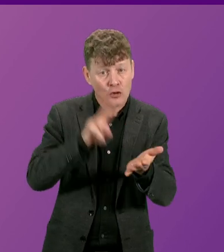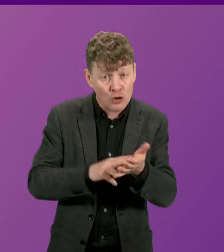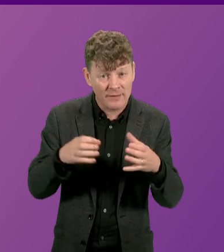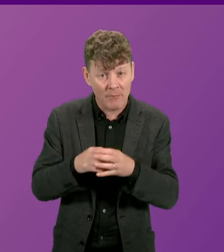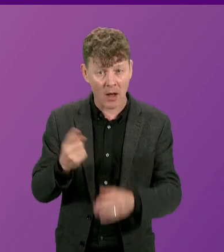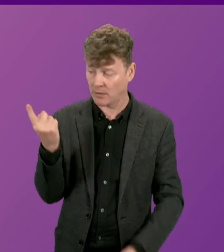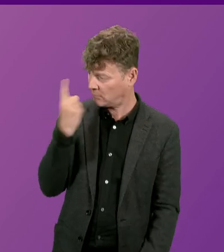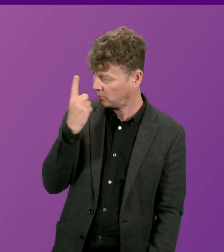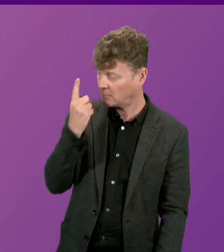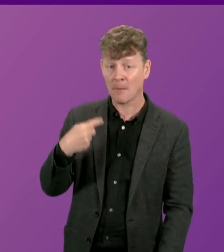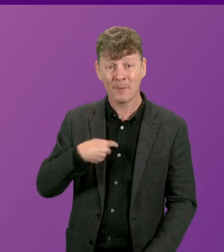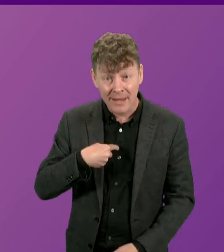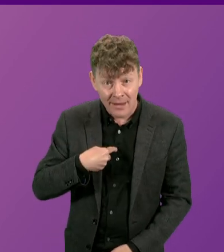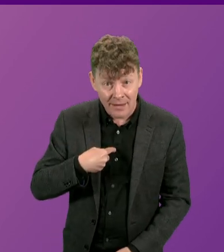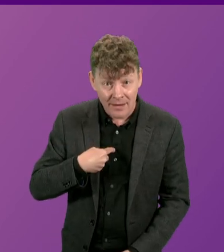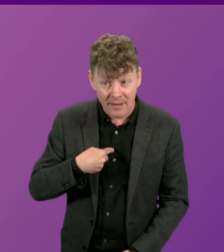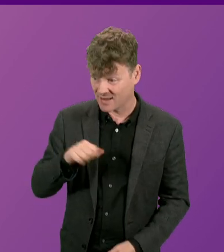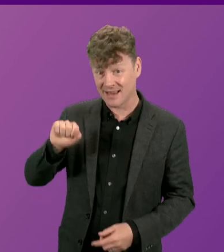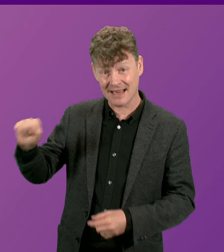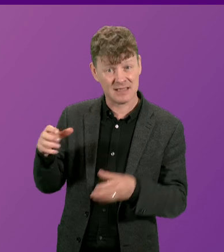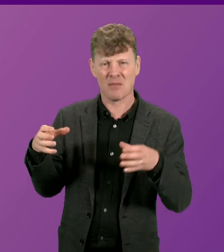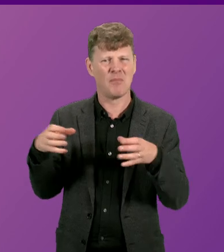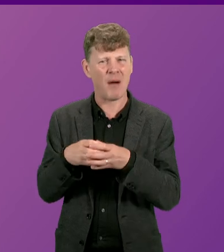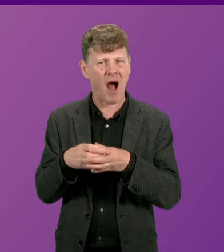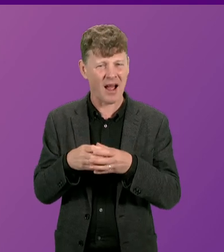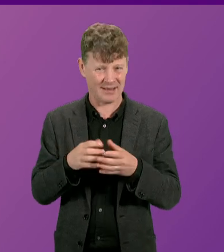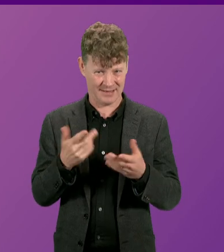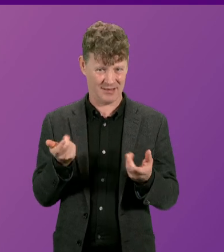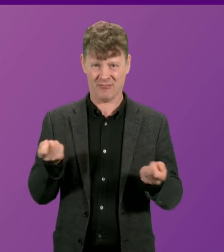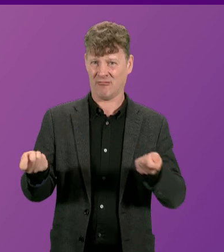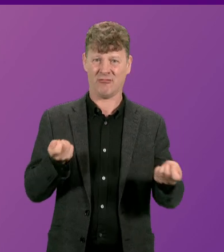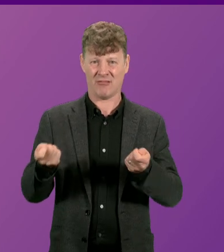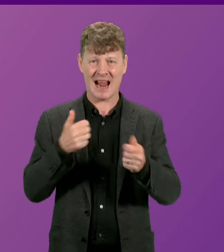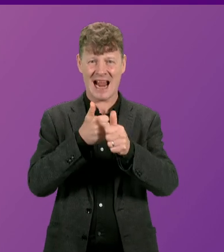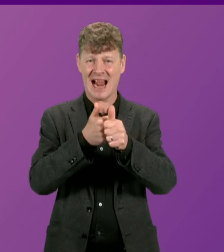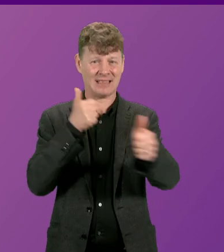whose party presided over the industrial devastation of central Scotland,